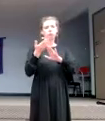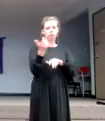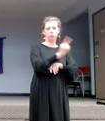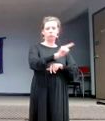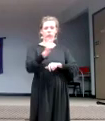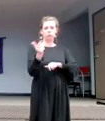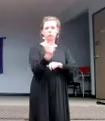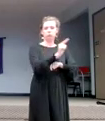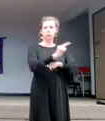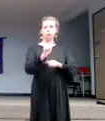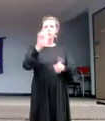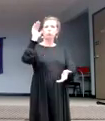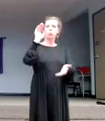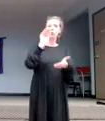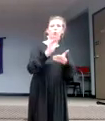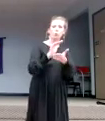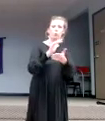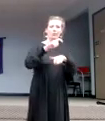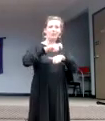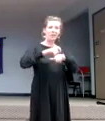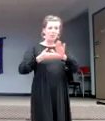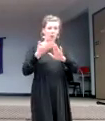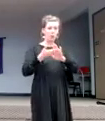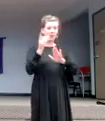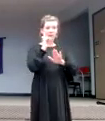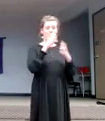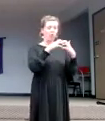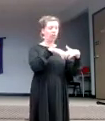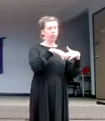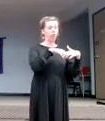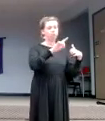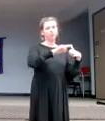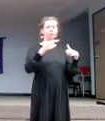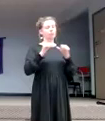forth to reduce the run time. And in addition, if one goes down, the other pump will continue